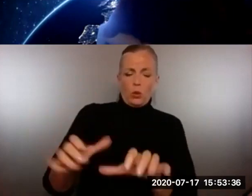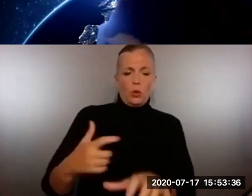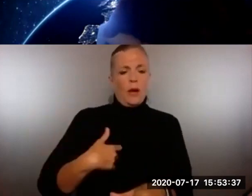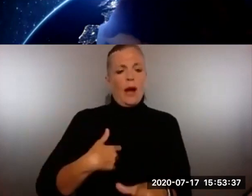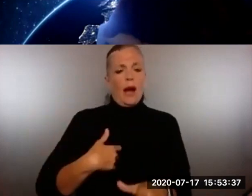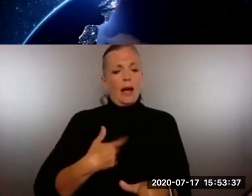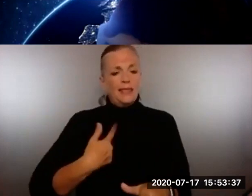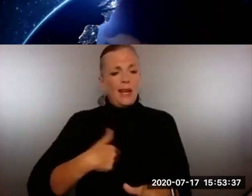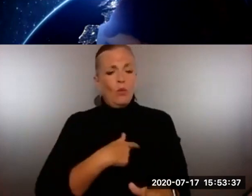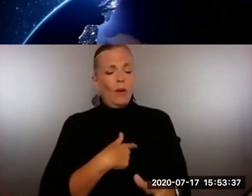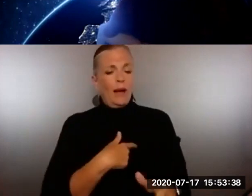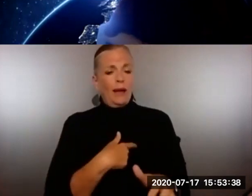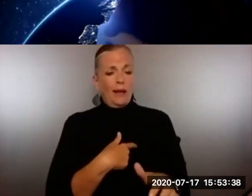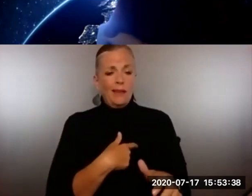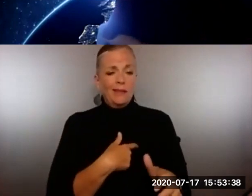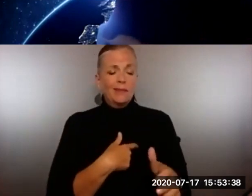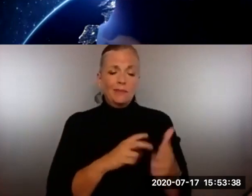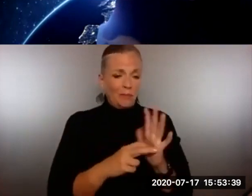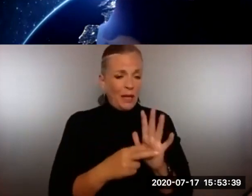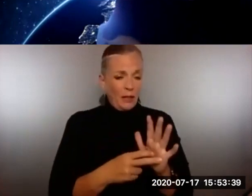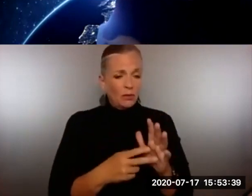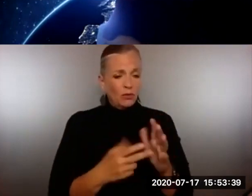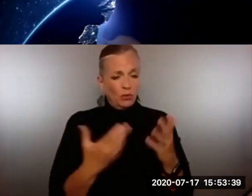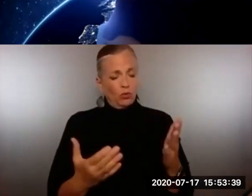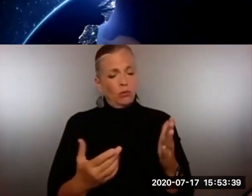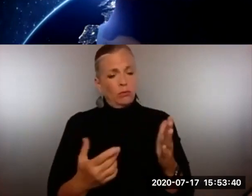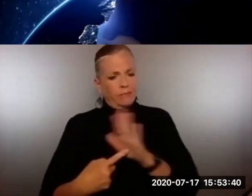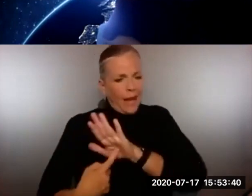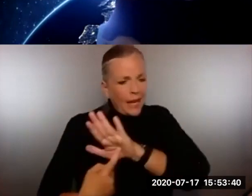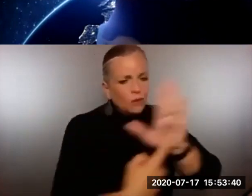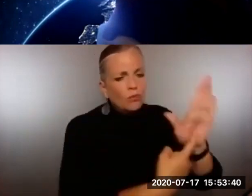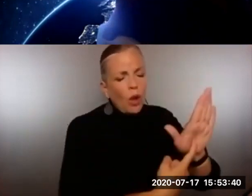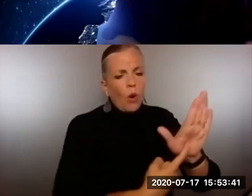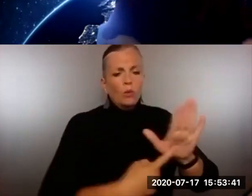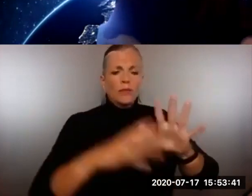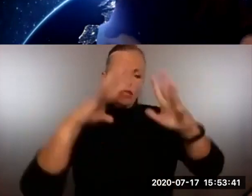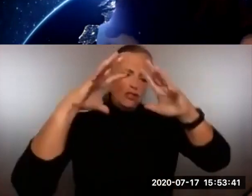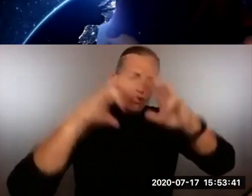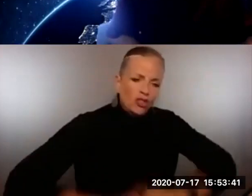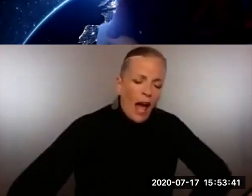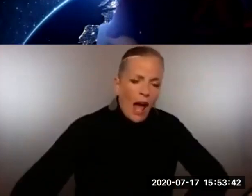that forces far too many of us, and far too many